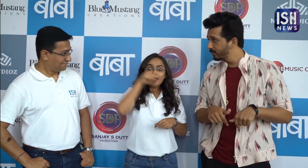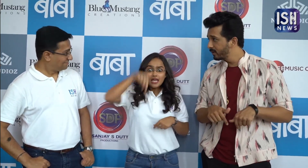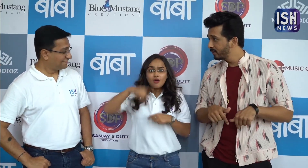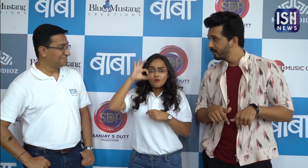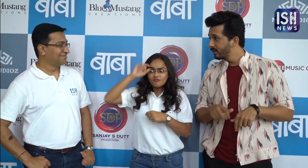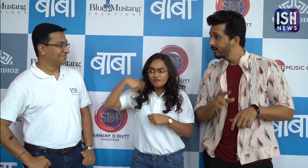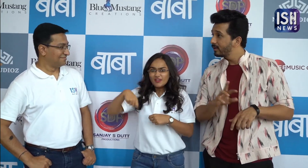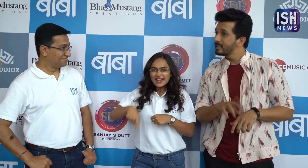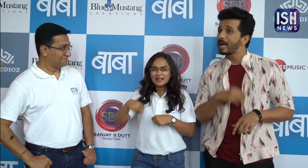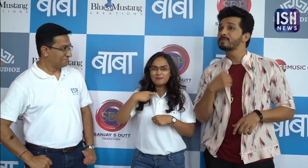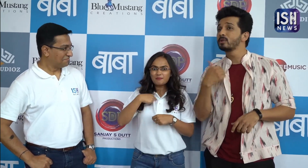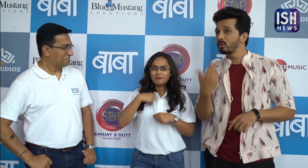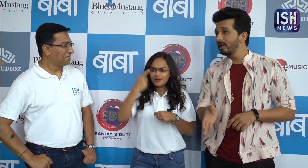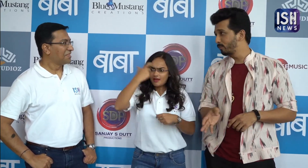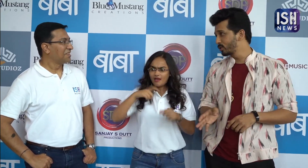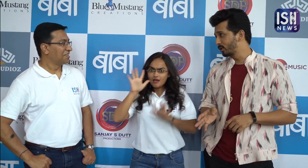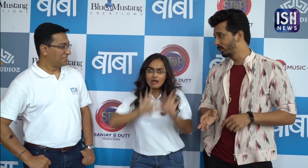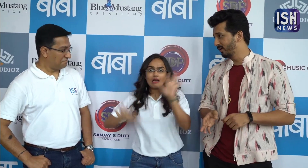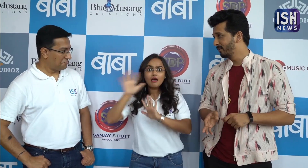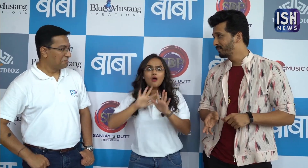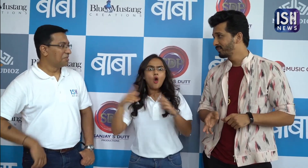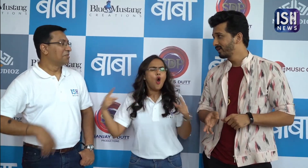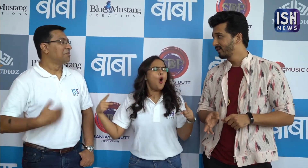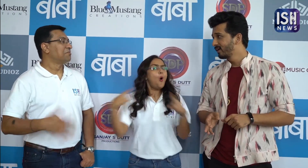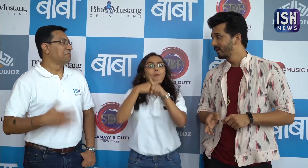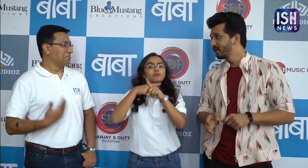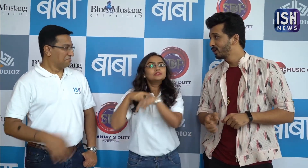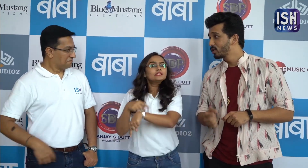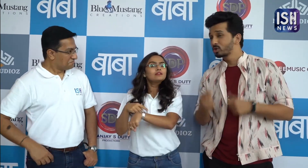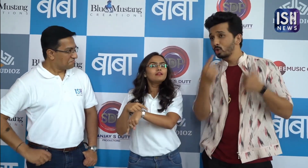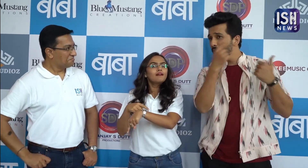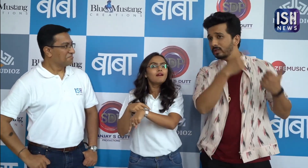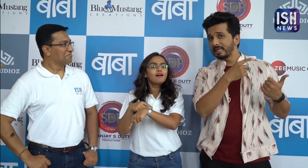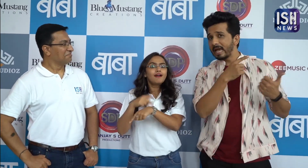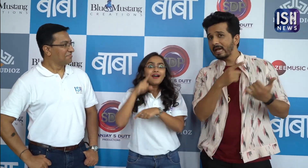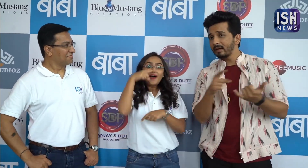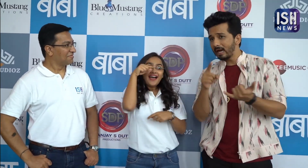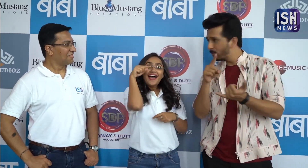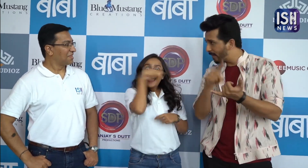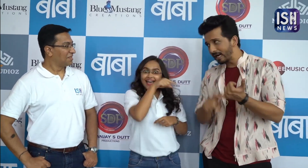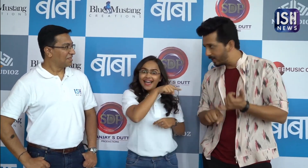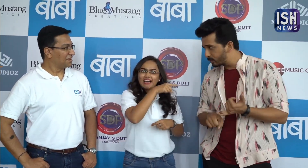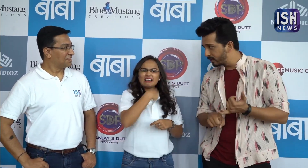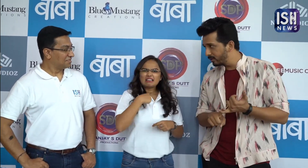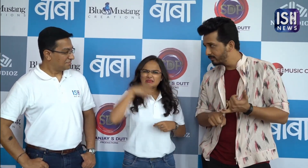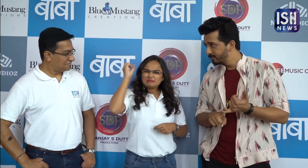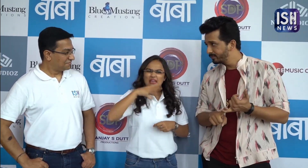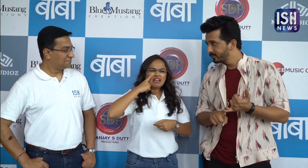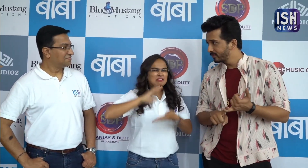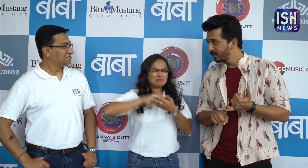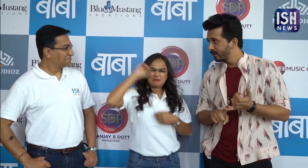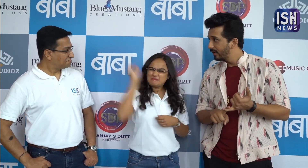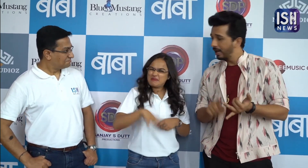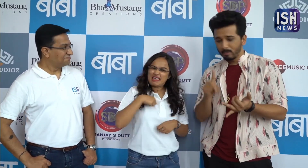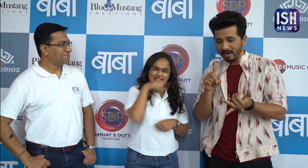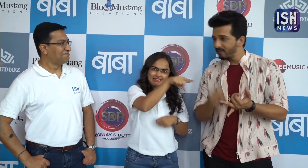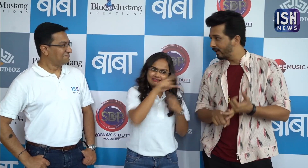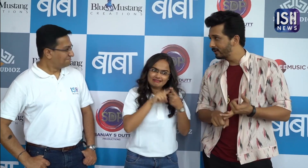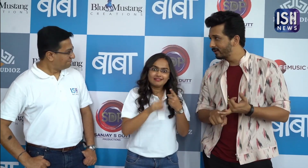However my character in this film is the complete opposite. In that show, I am a very bad husband.